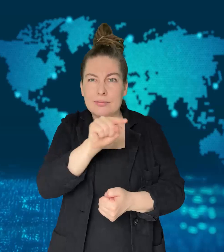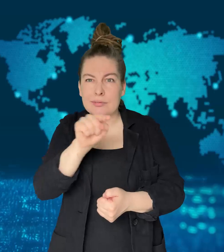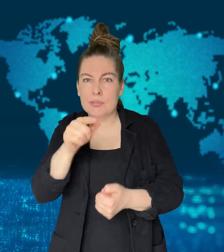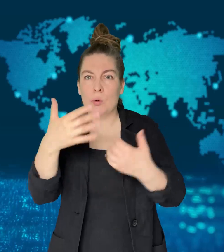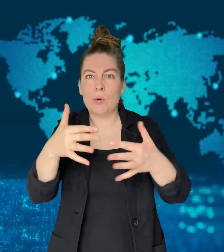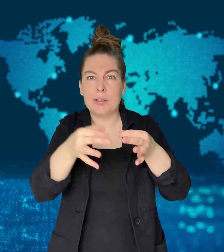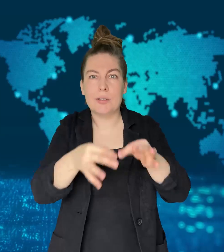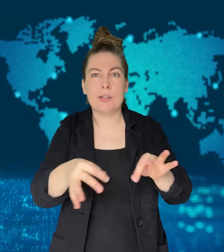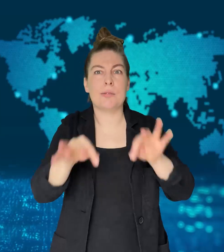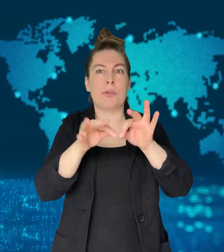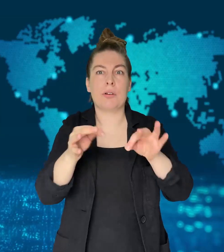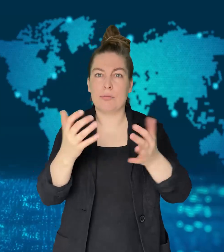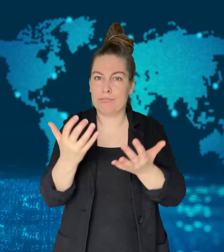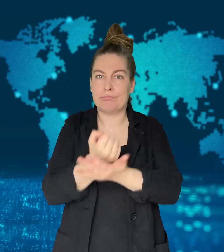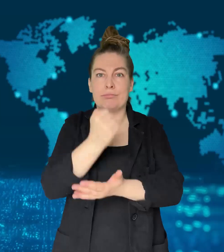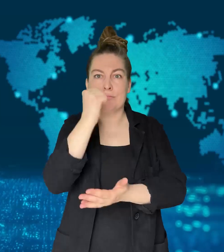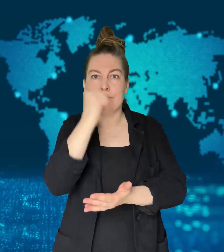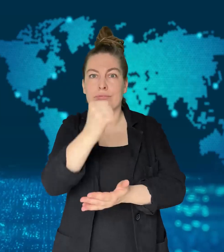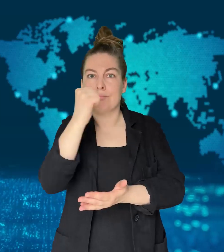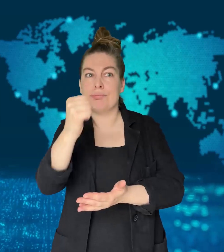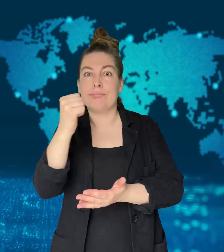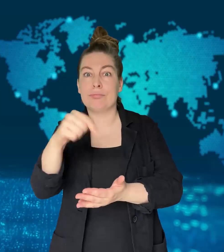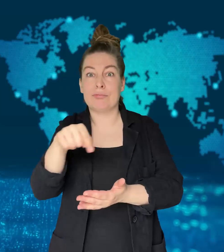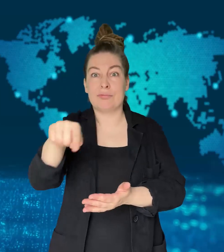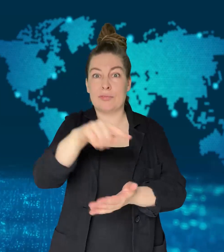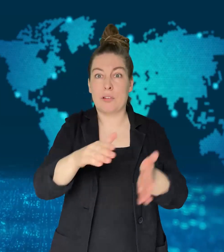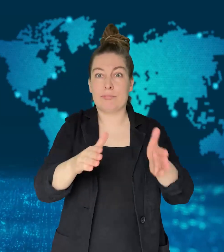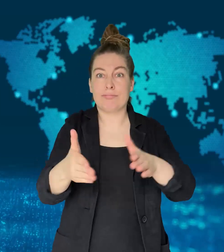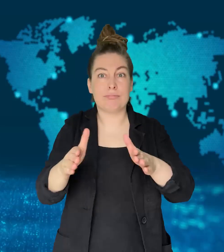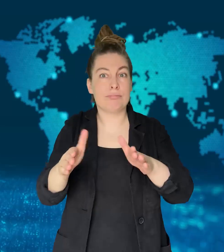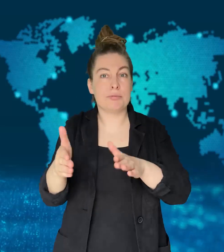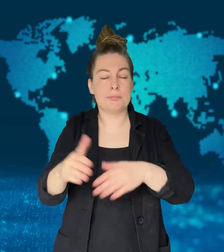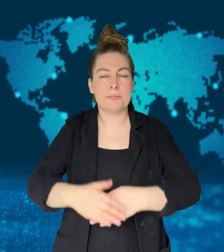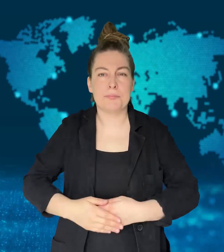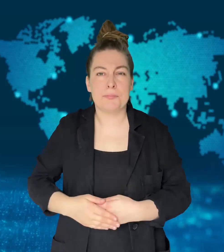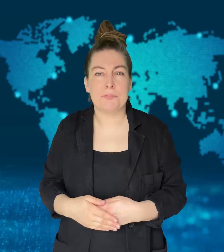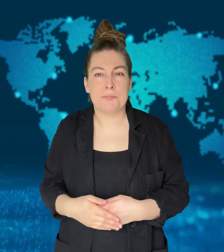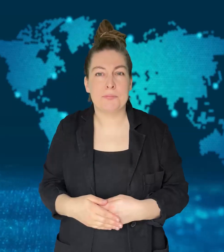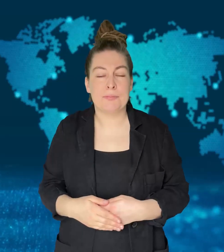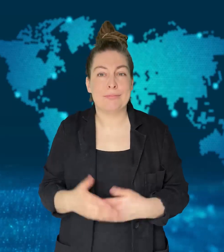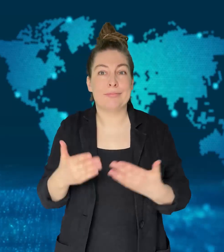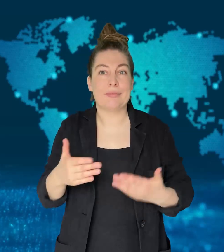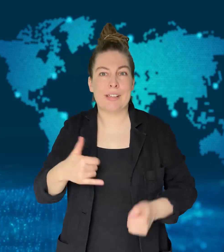Key Hamas figures have been killed in the recent strikes.